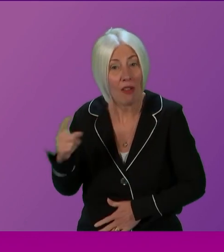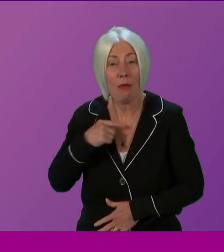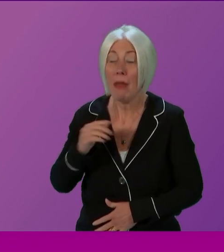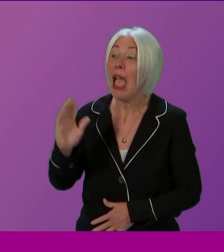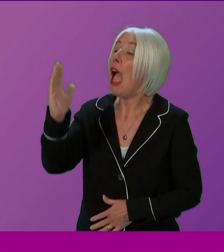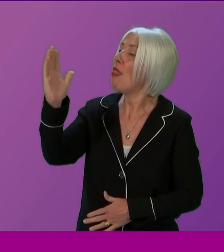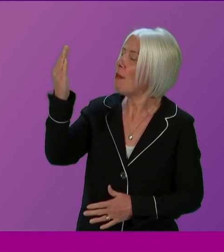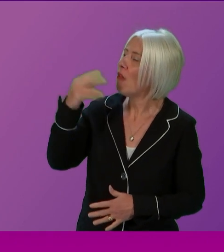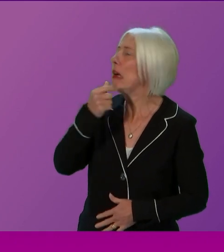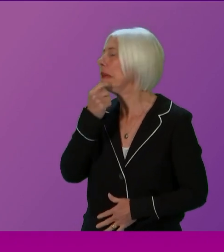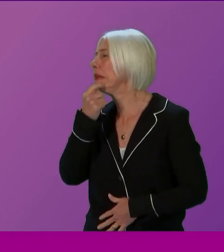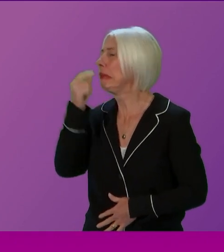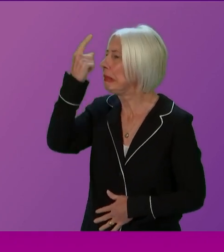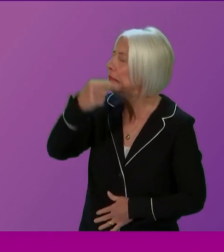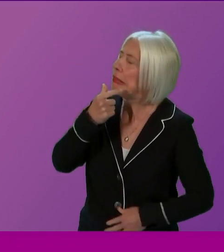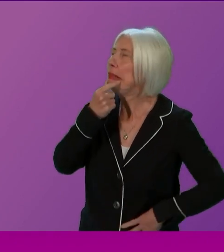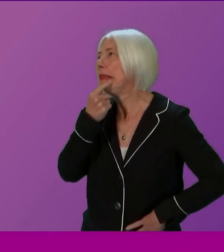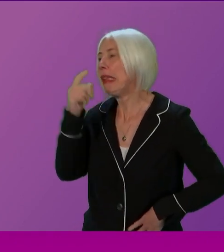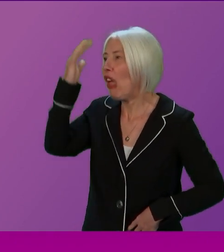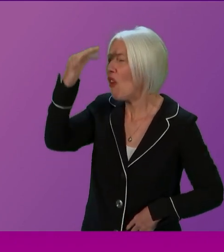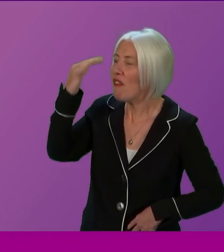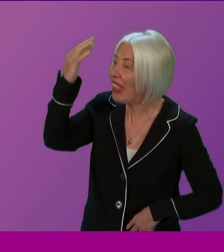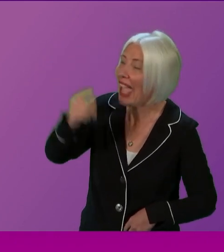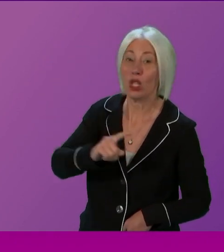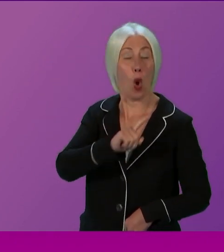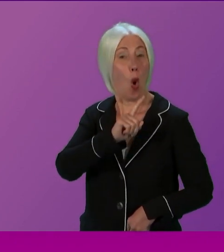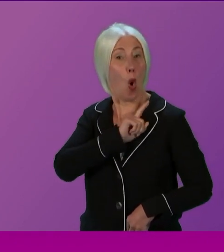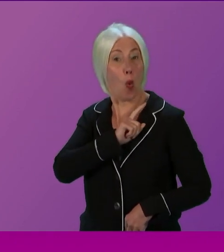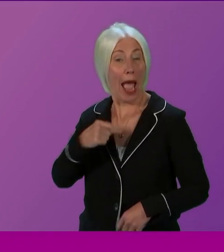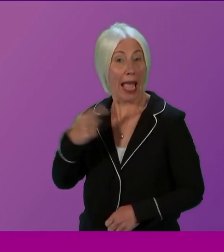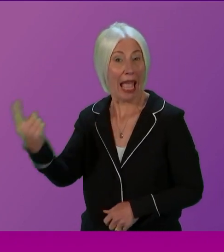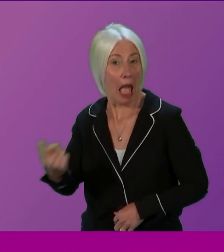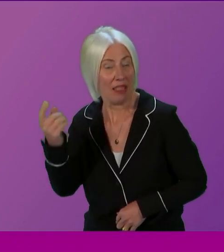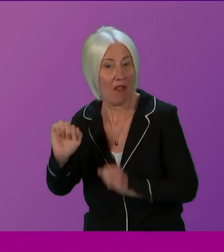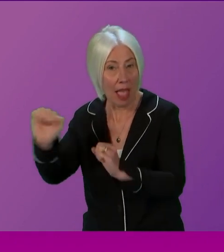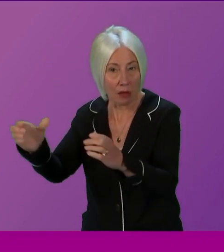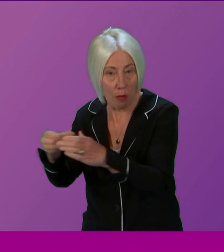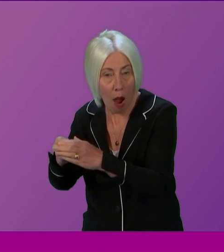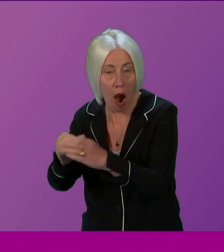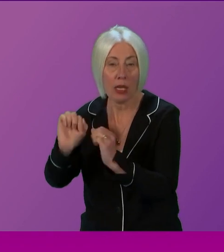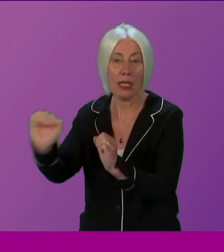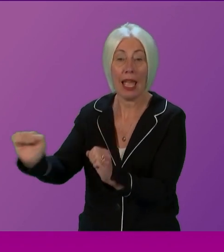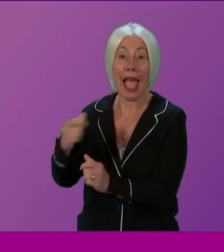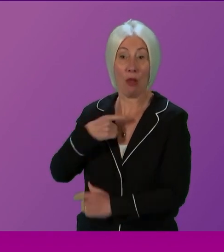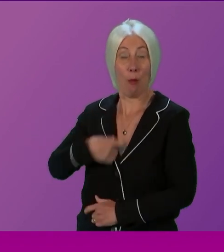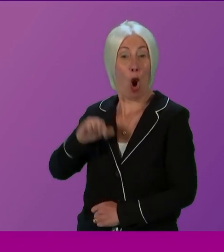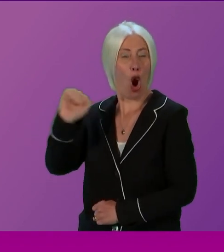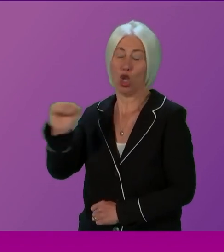and reflecting on the reasons for his party’s and his personal unpopularity, and a bit less